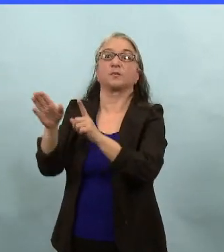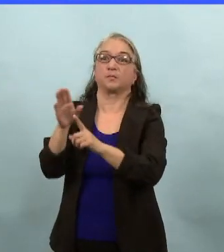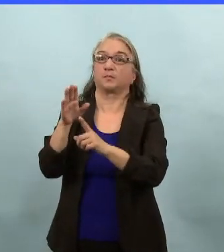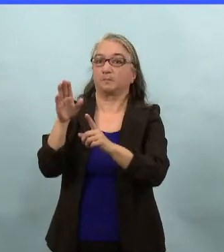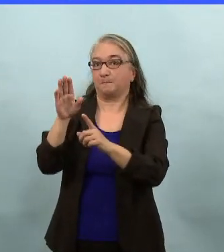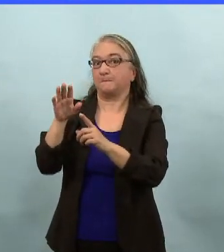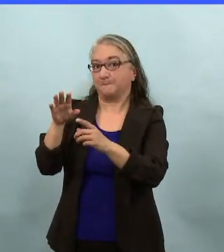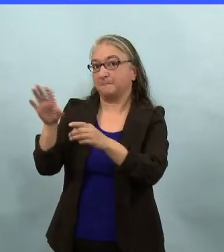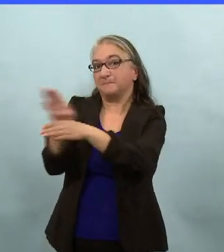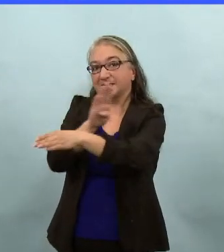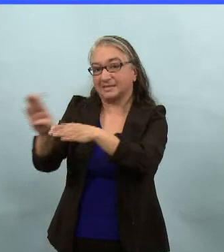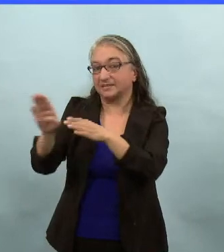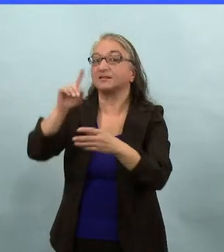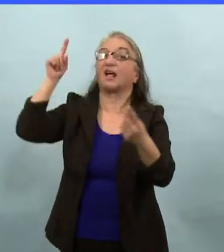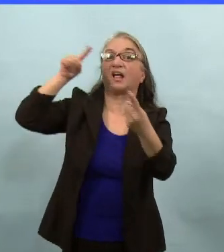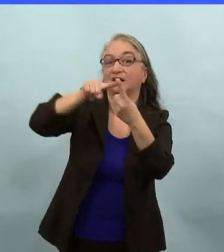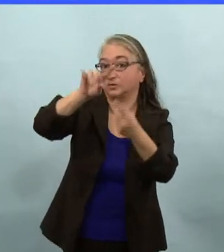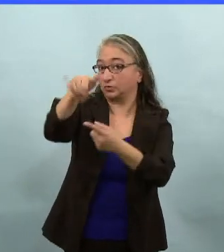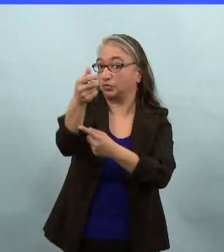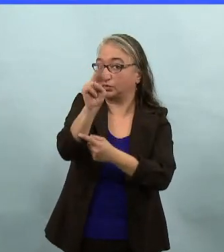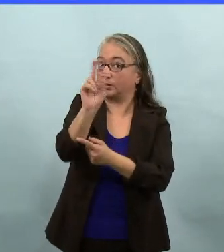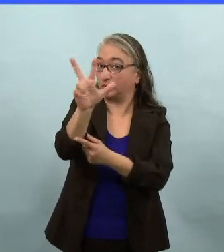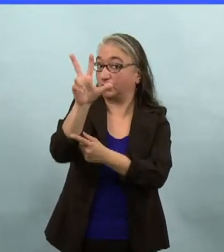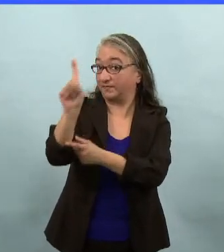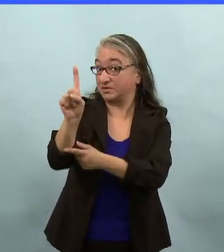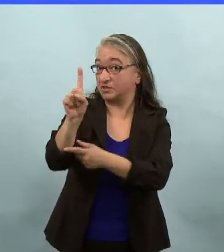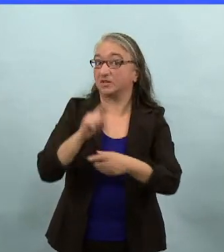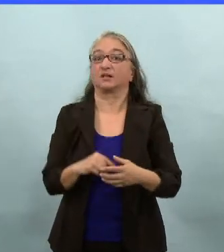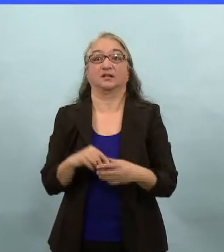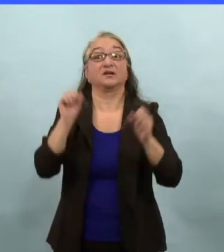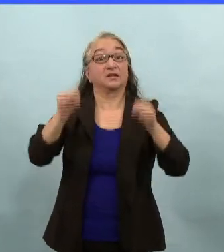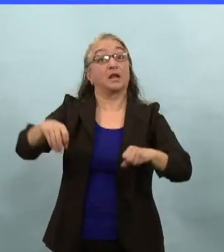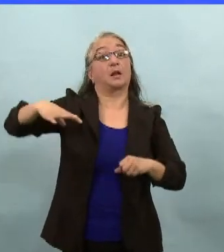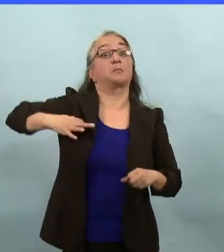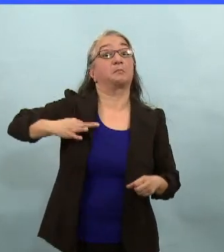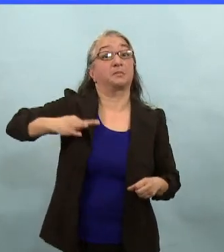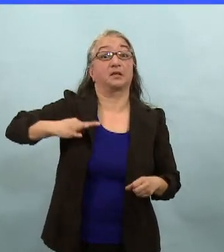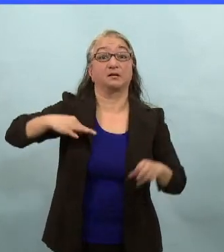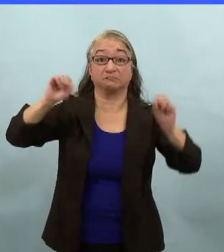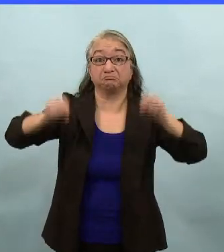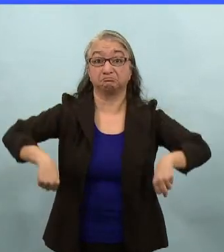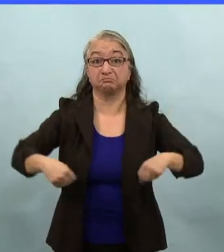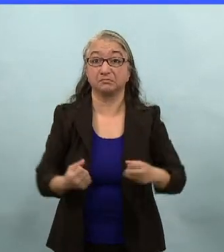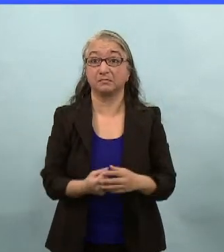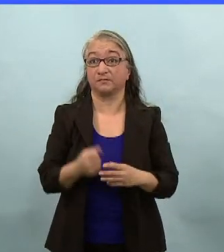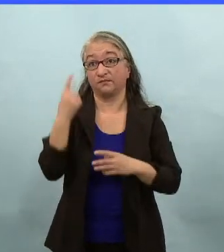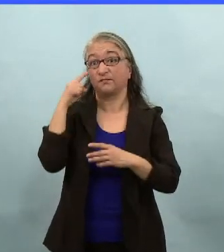for supports if they decide to pivot and make changes to the way they provide services to their